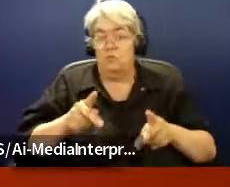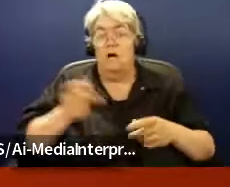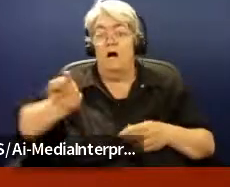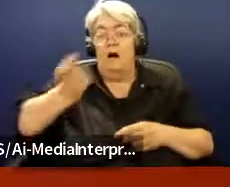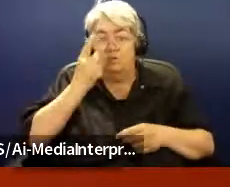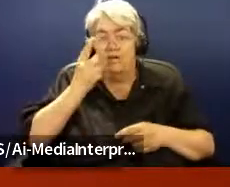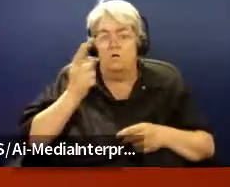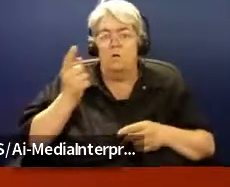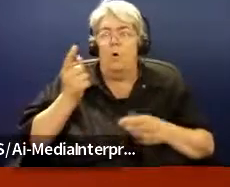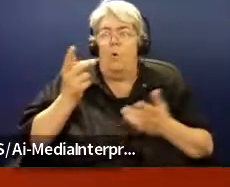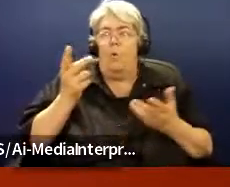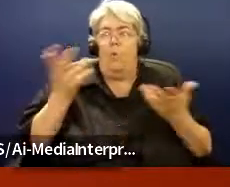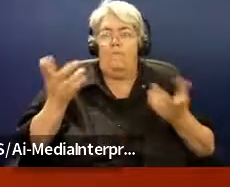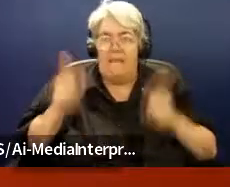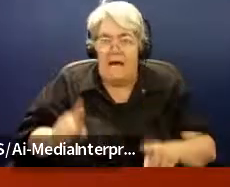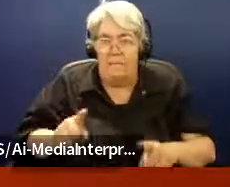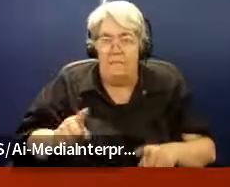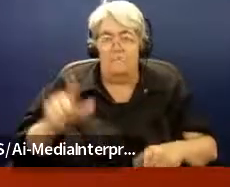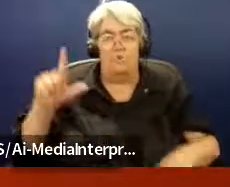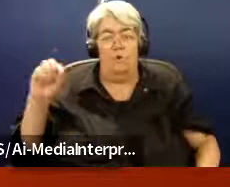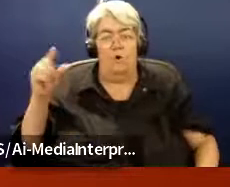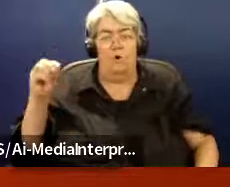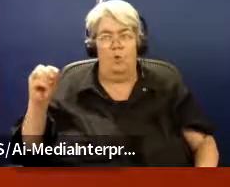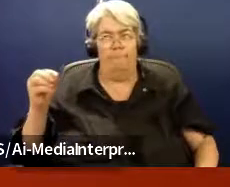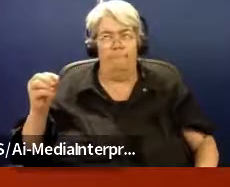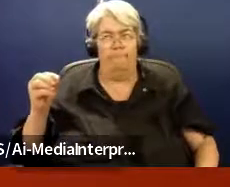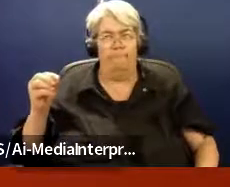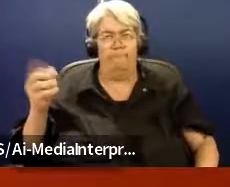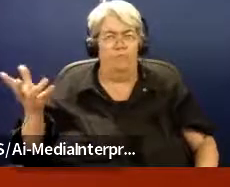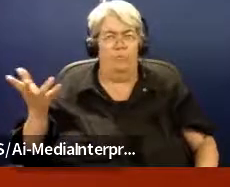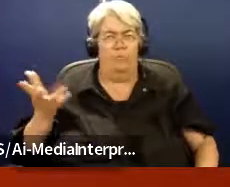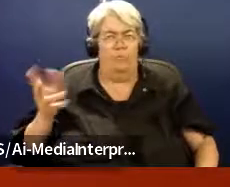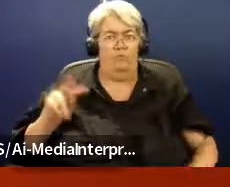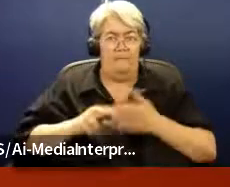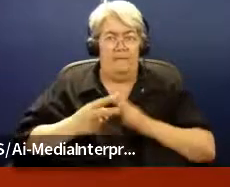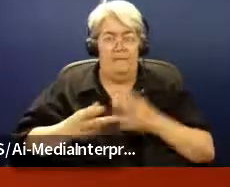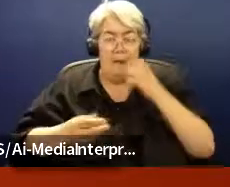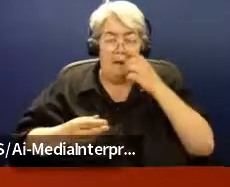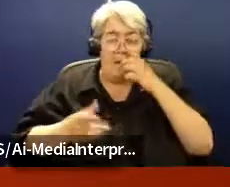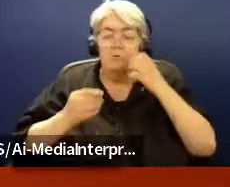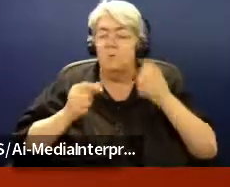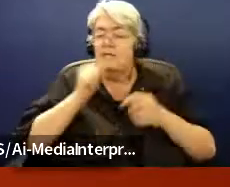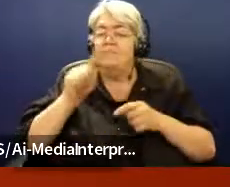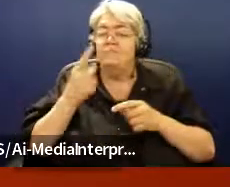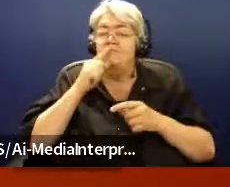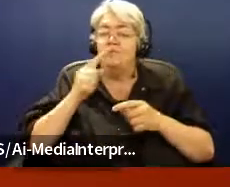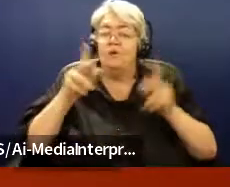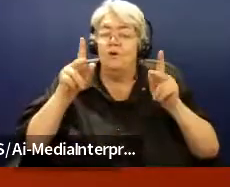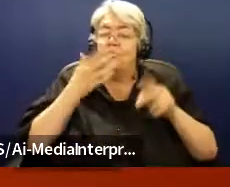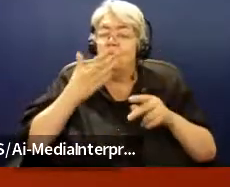You have to make sure the end-user has context so they can understand what is happening.